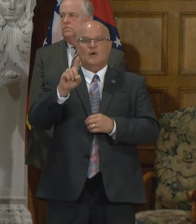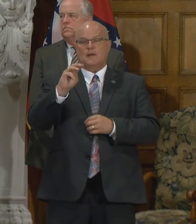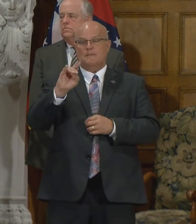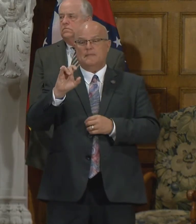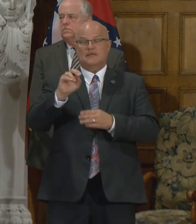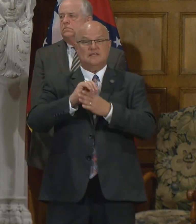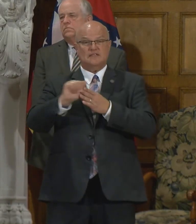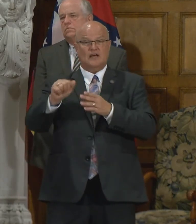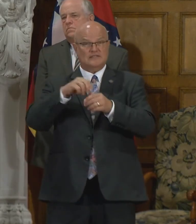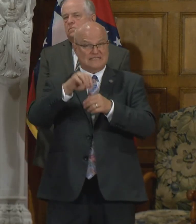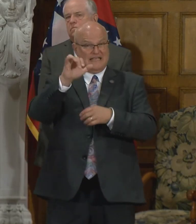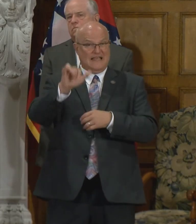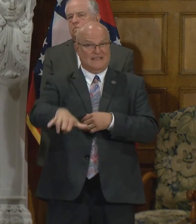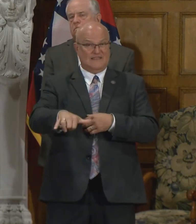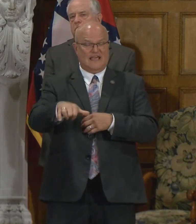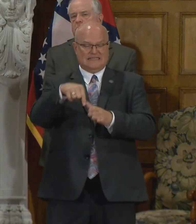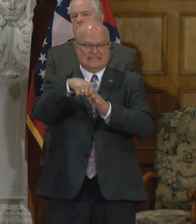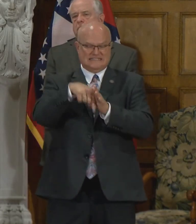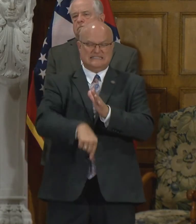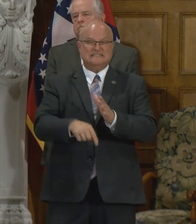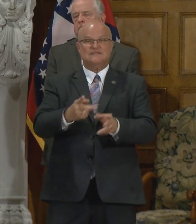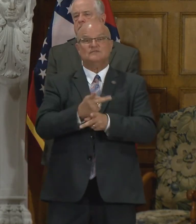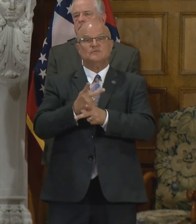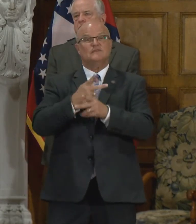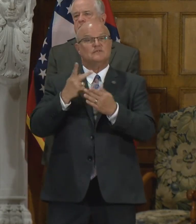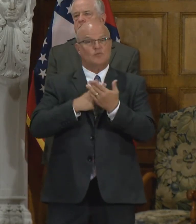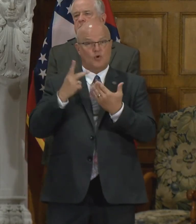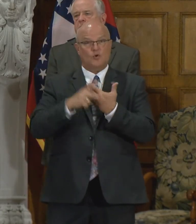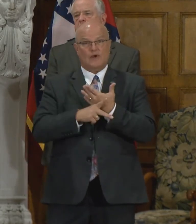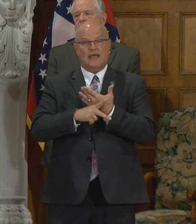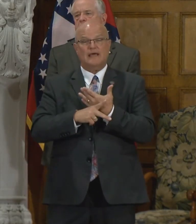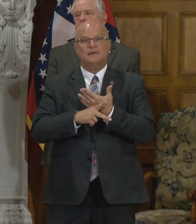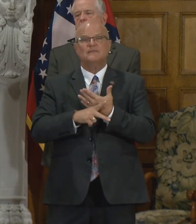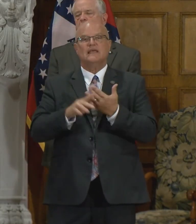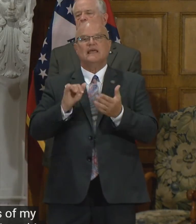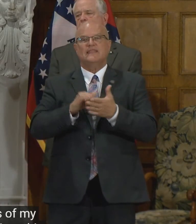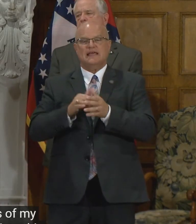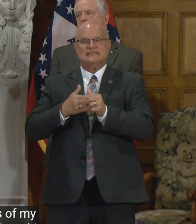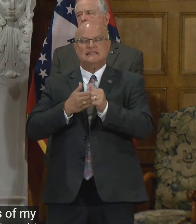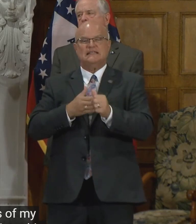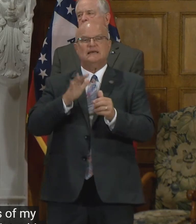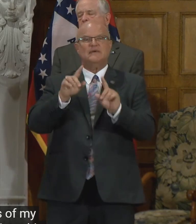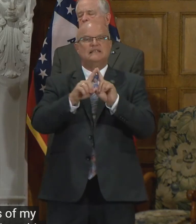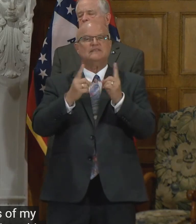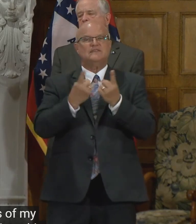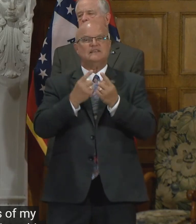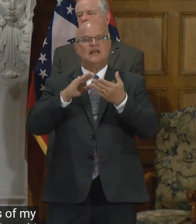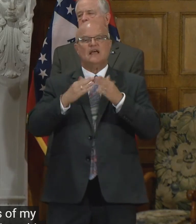funds into this intensive supervision program that's led by the division